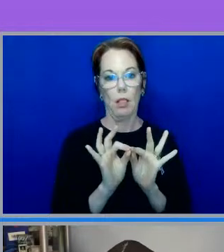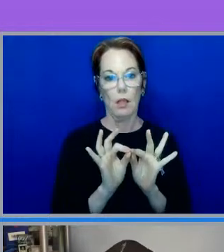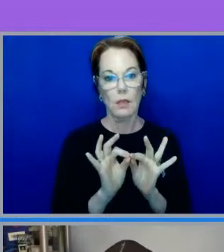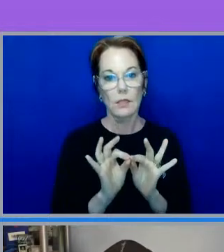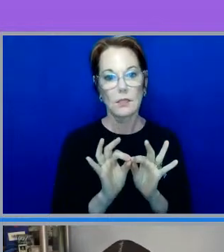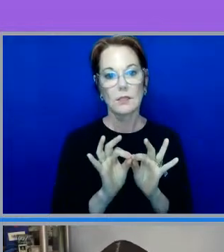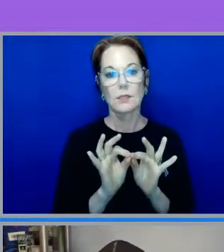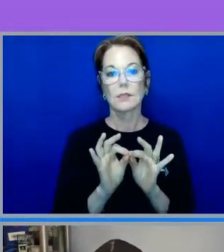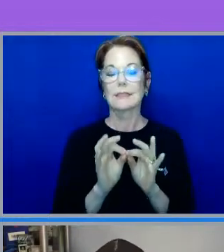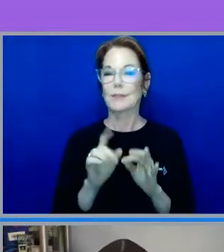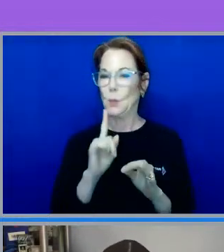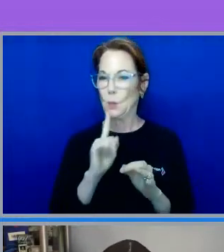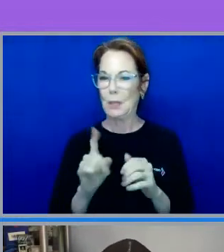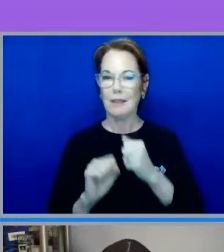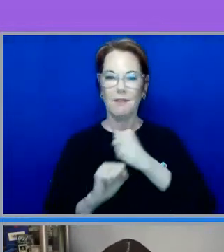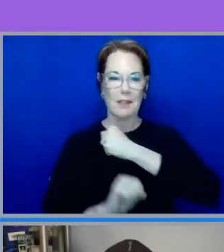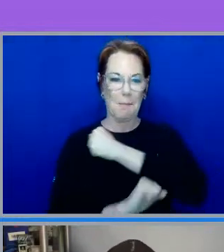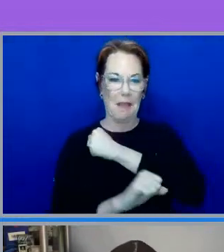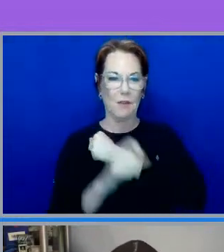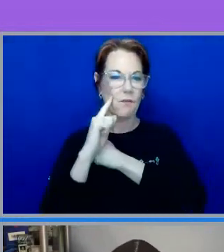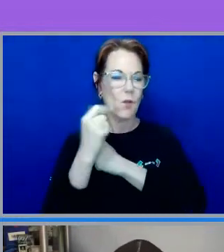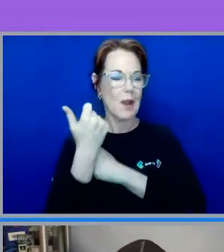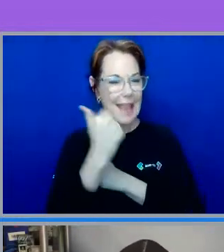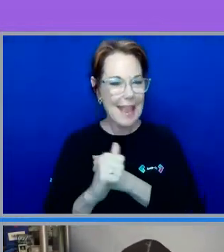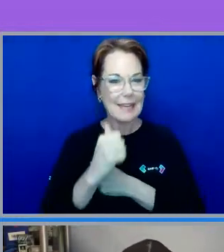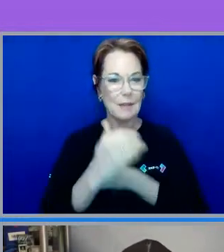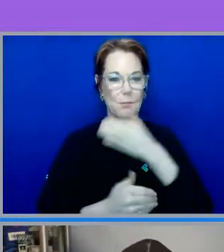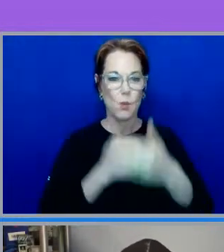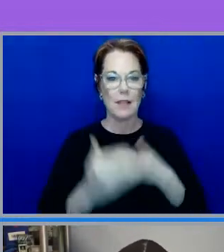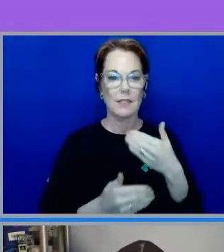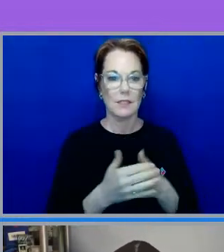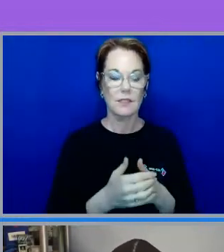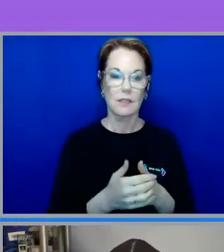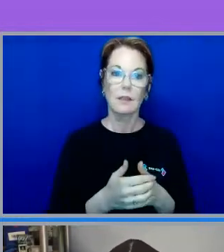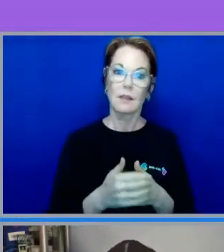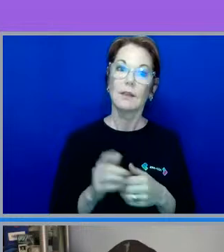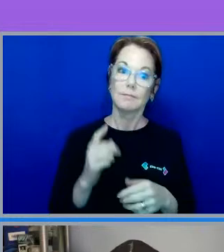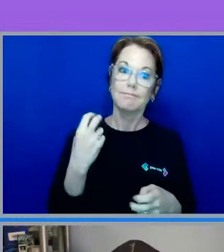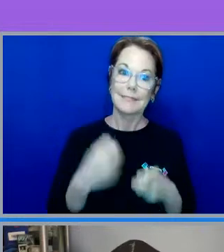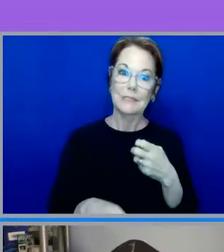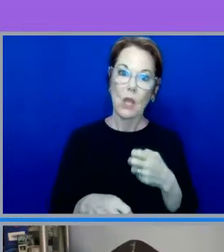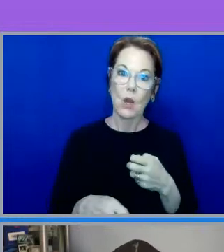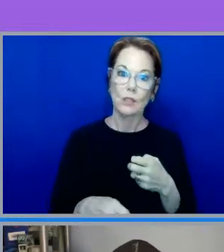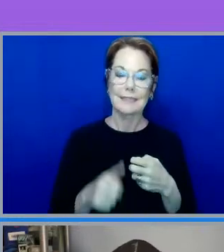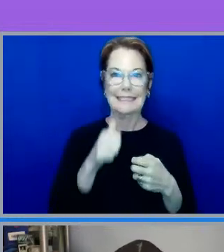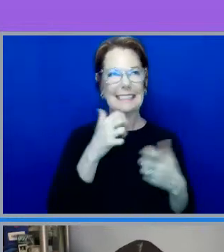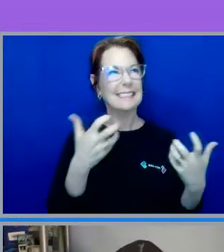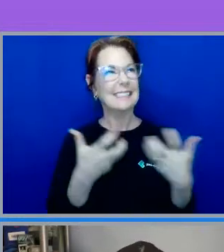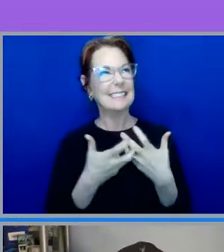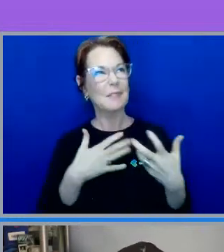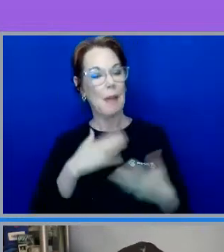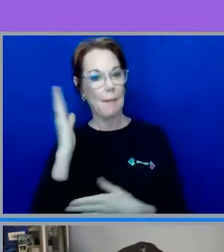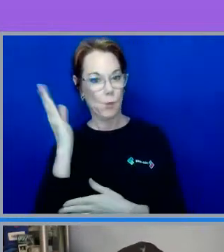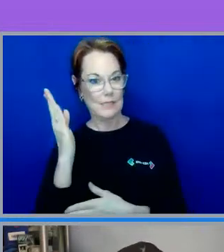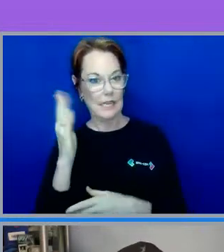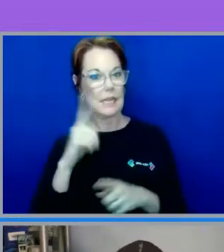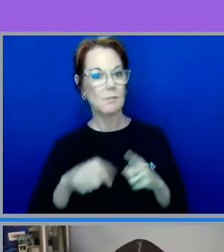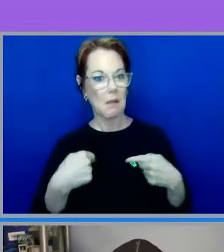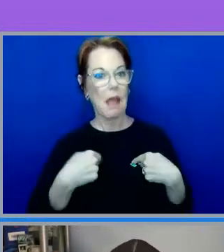accessible is really fundamental to any good process, but it's very hard to automate. So it didn't really fit the bill for